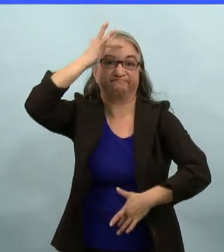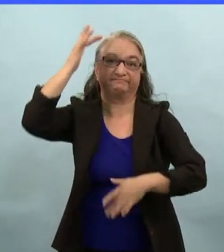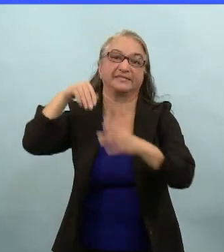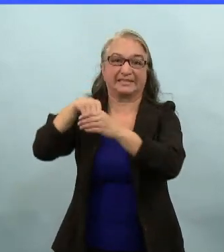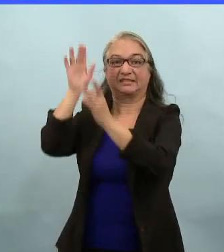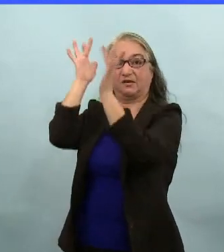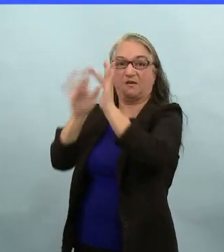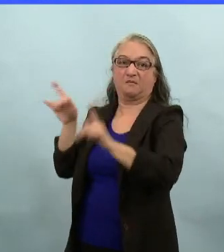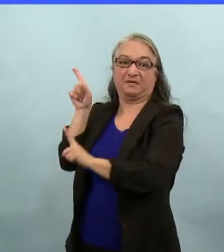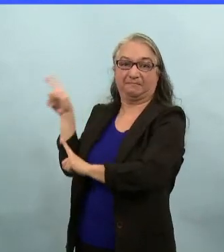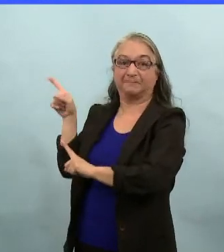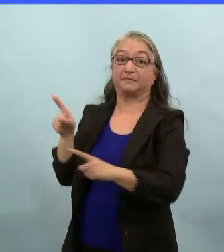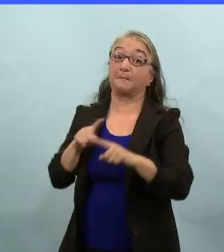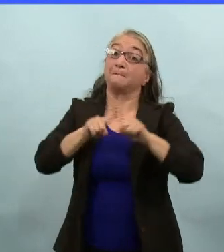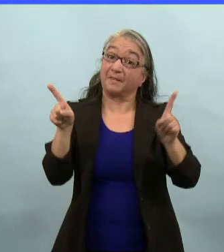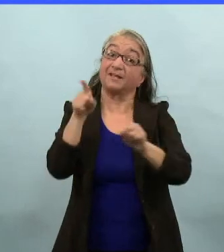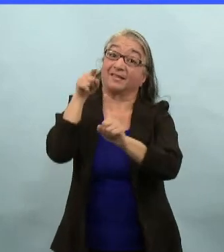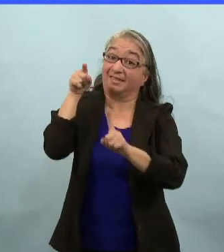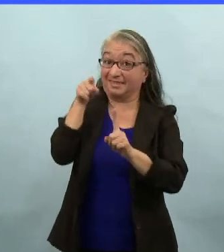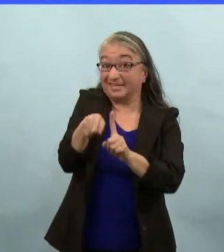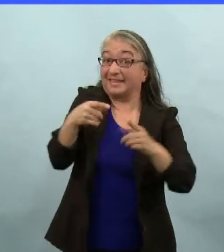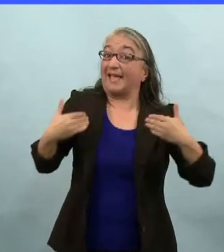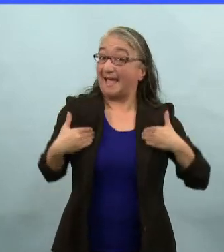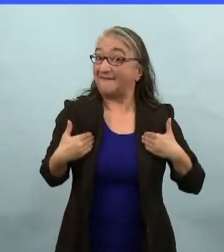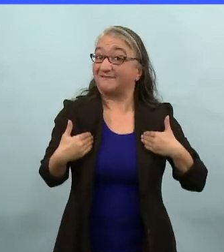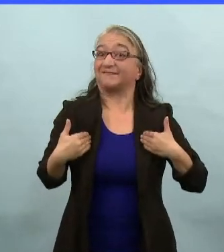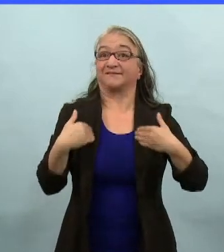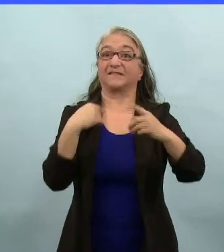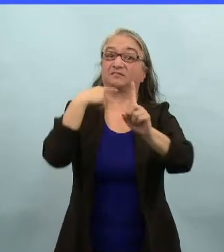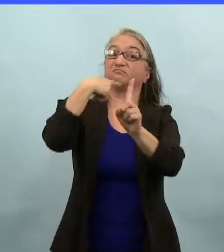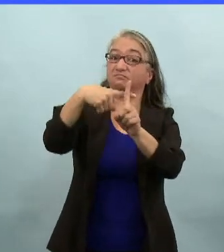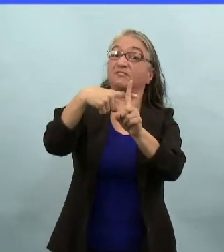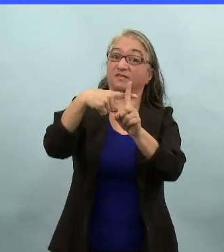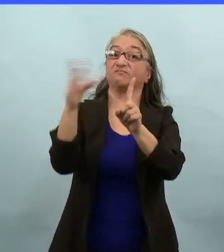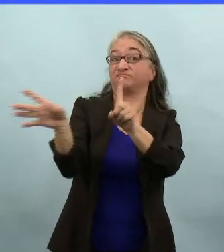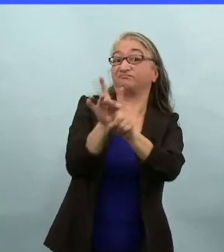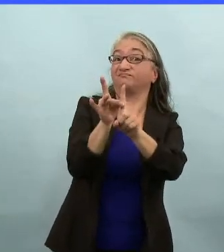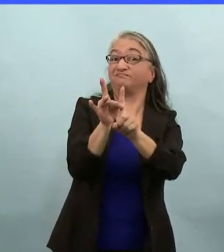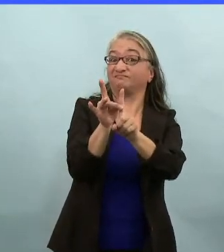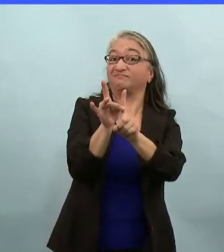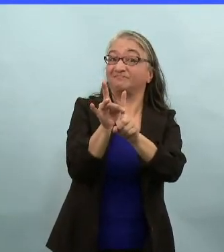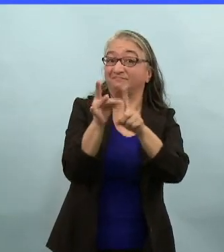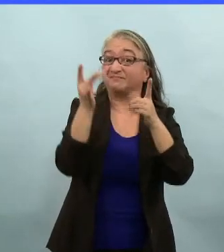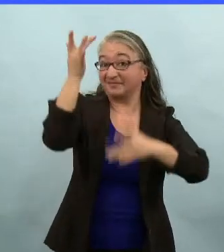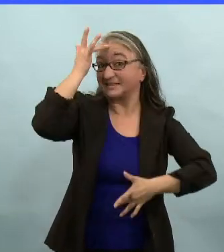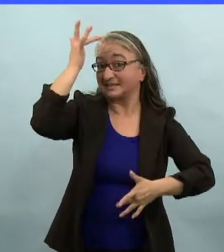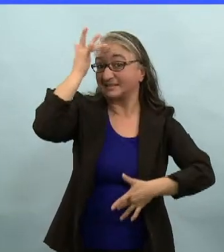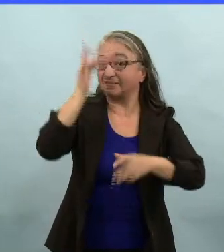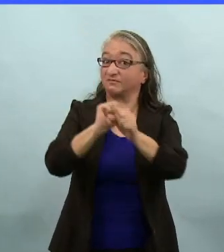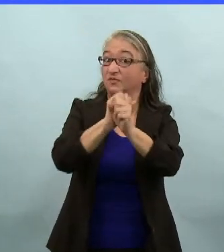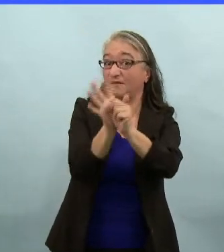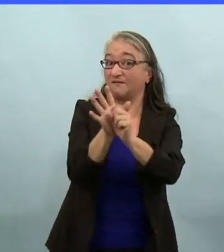it is more important than ever that we continue to monitor the data identify assess and address